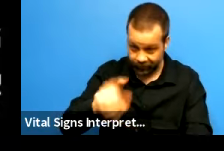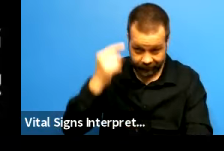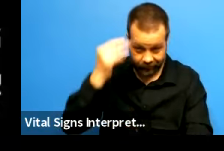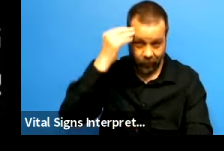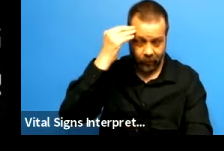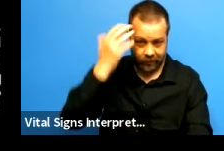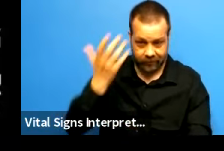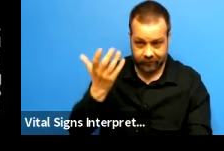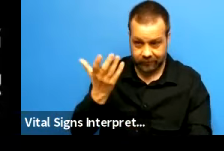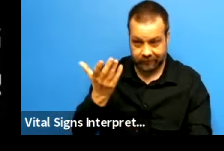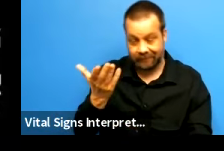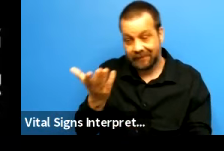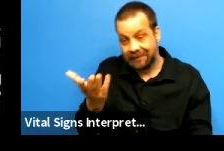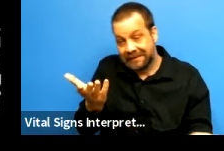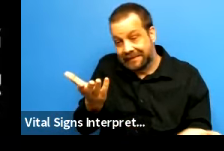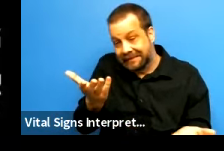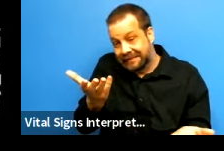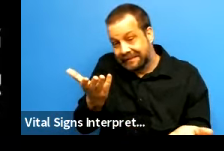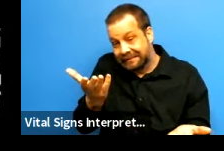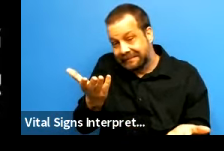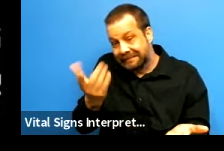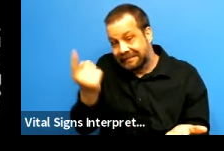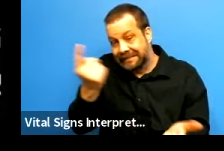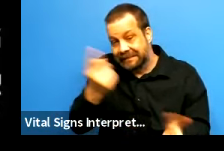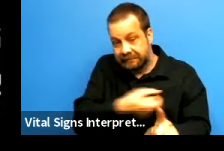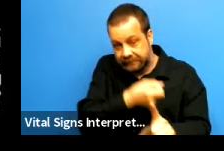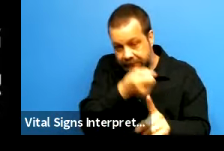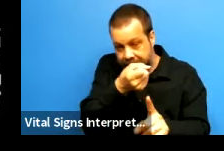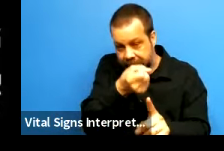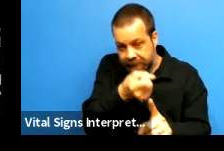There may be things that are impacting the ability